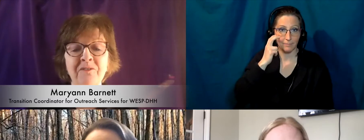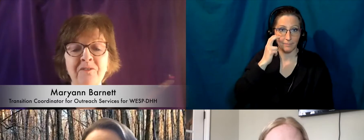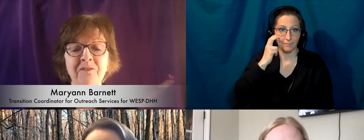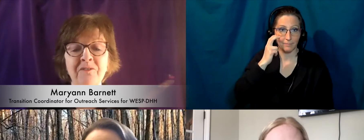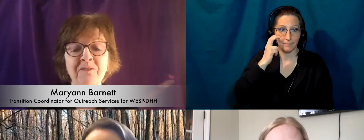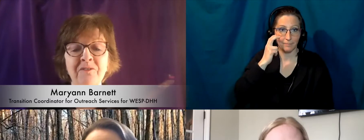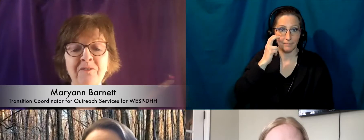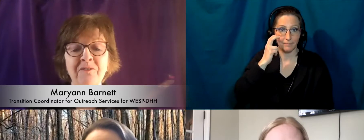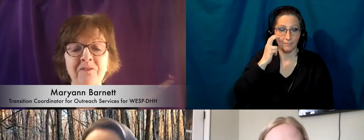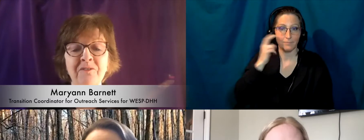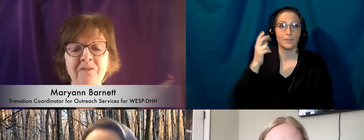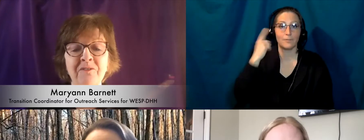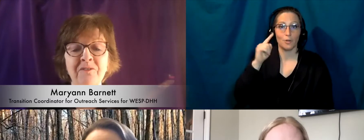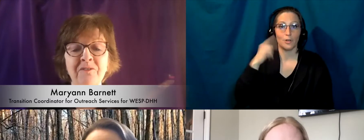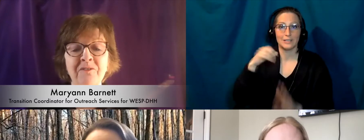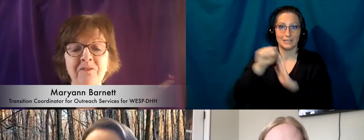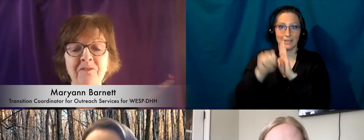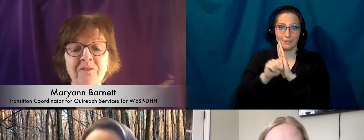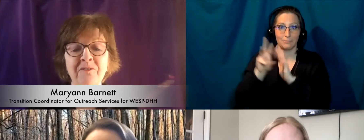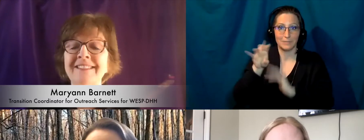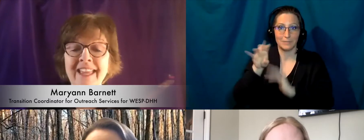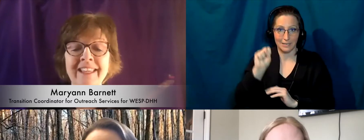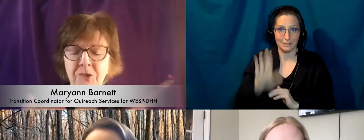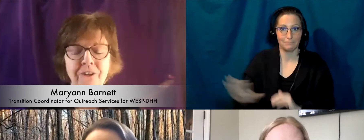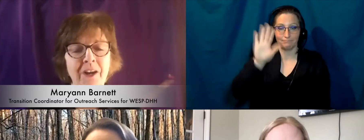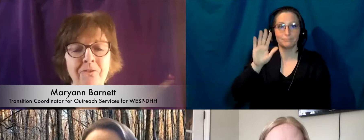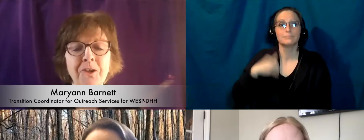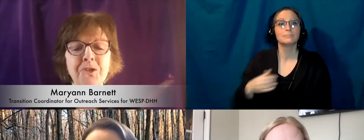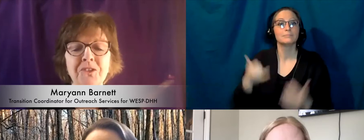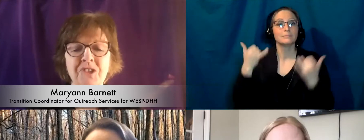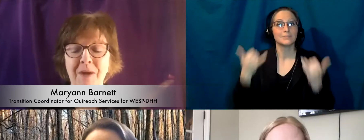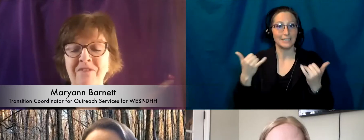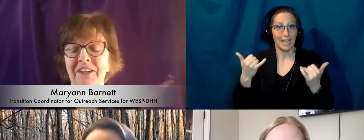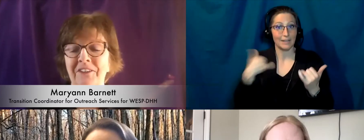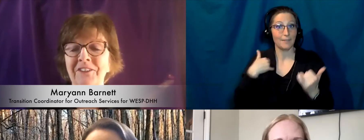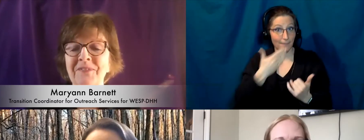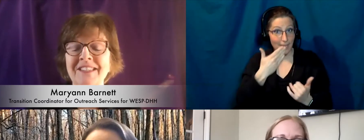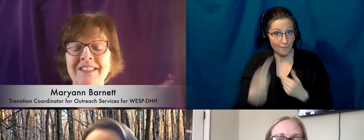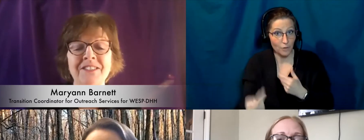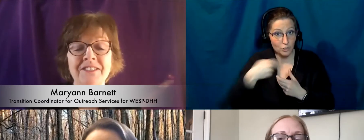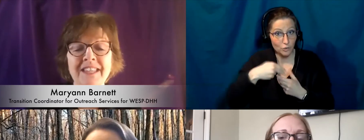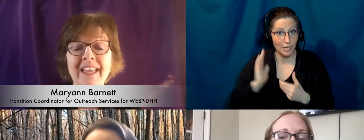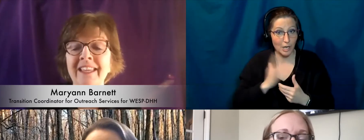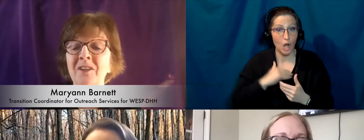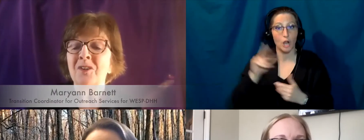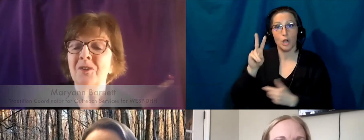in the state of Wisconsin. Thank you for joining our virtual job fair.